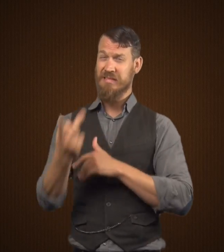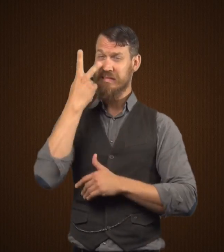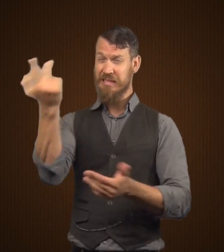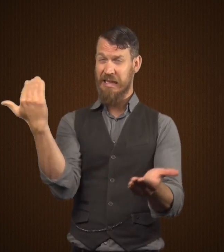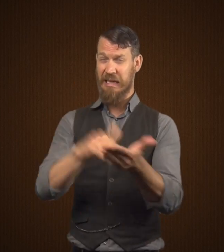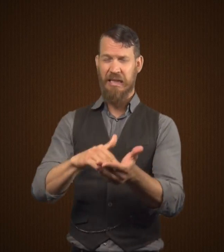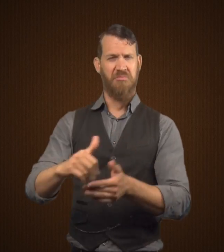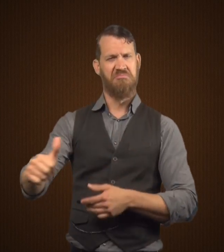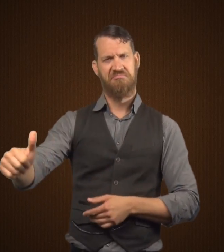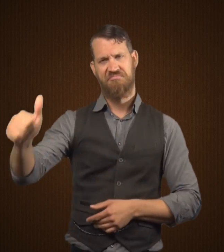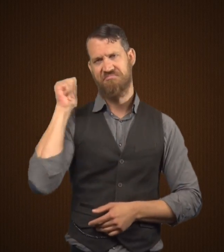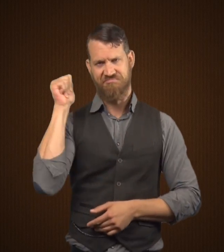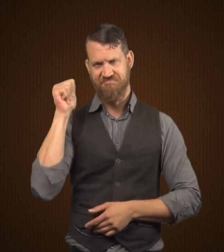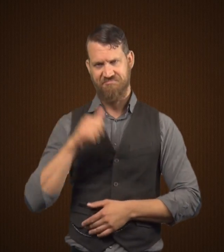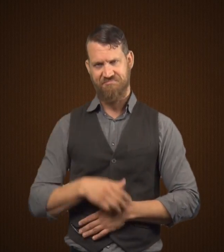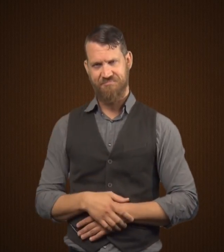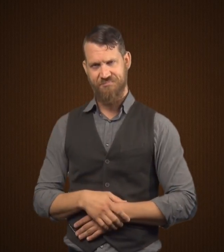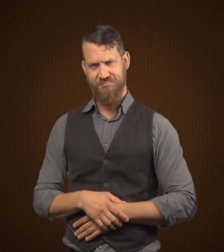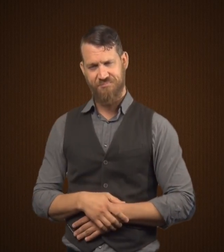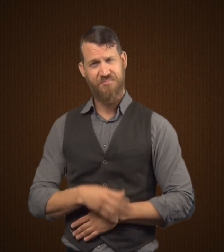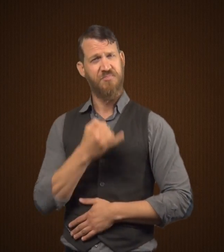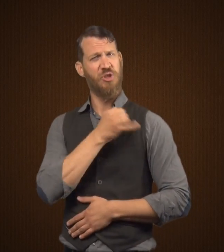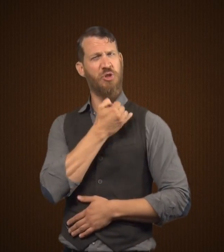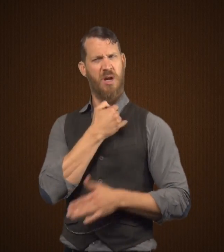And that Mr. Hyde is already gone, never to be seen again.